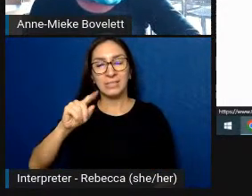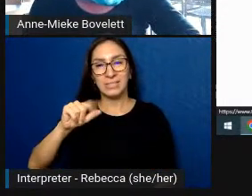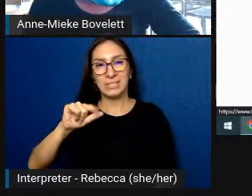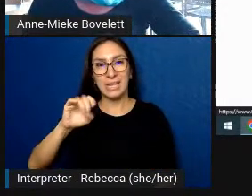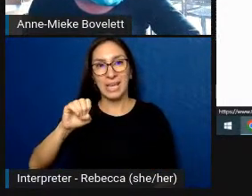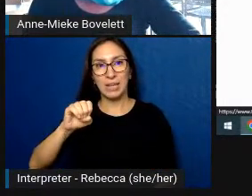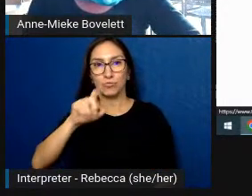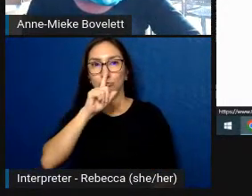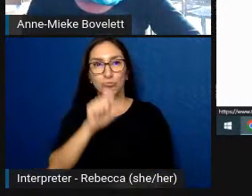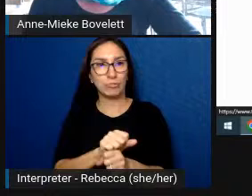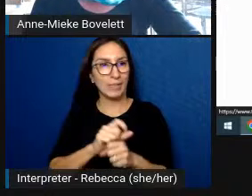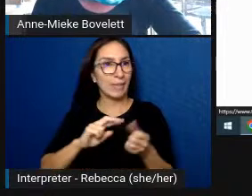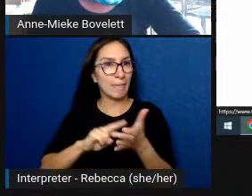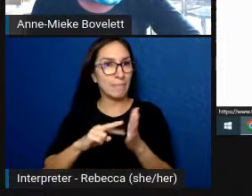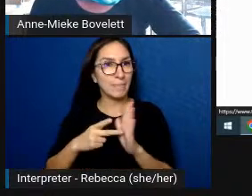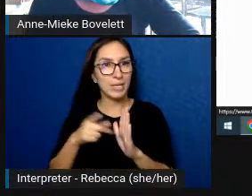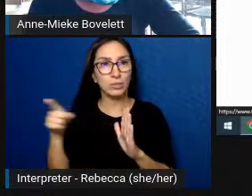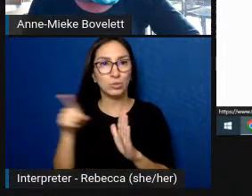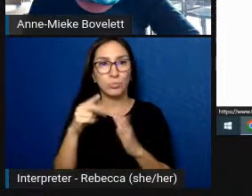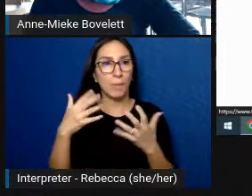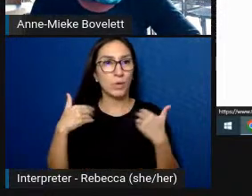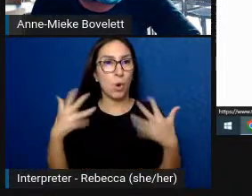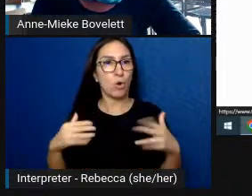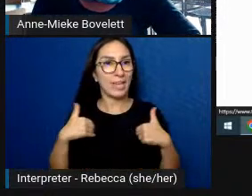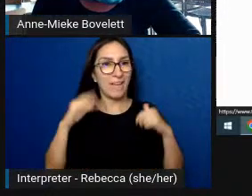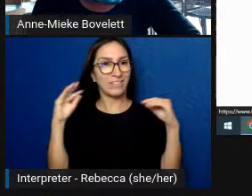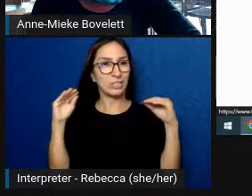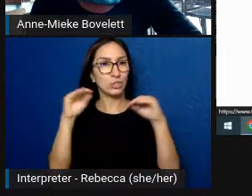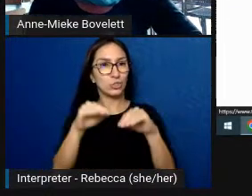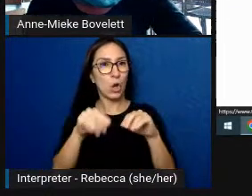Would assume everybody knows what it actually is. [*Poor audio*].